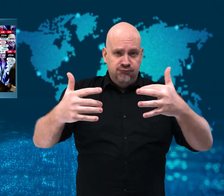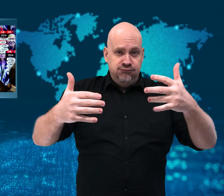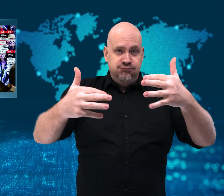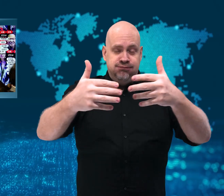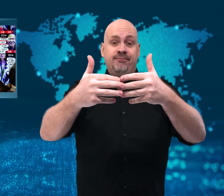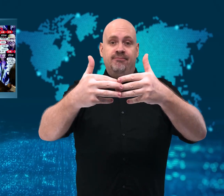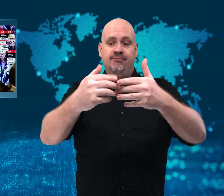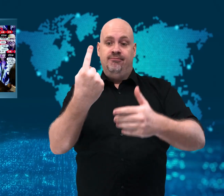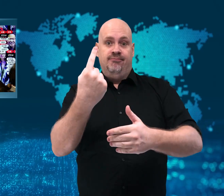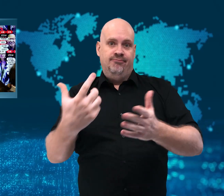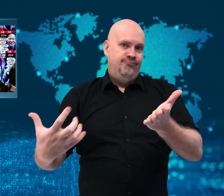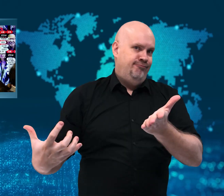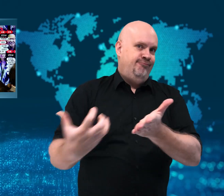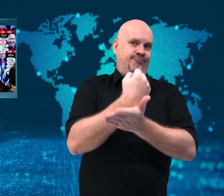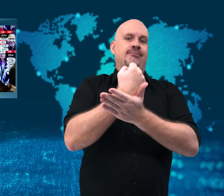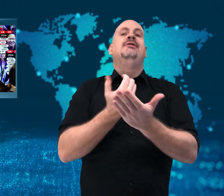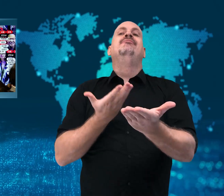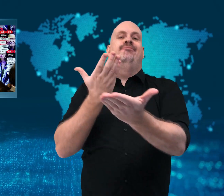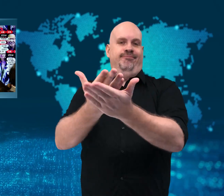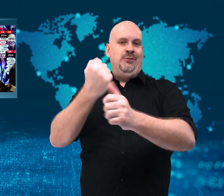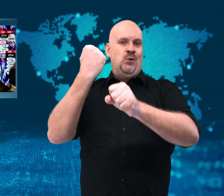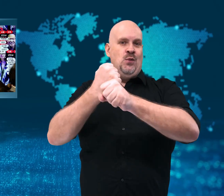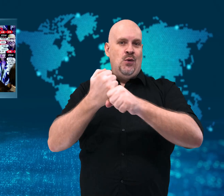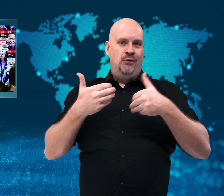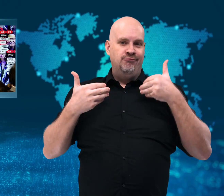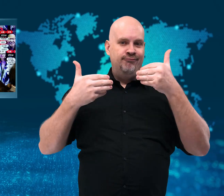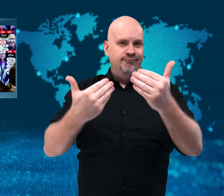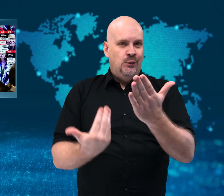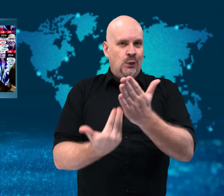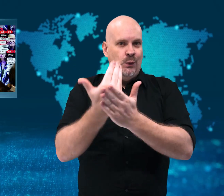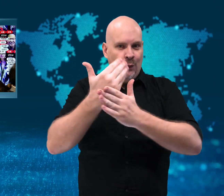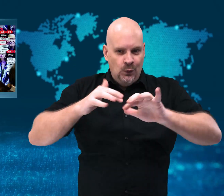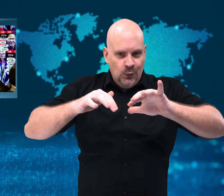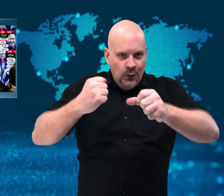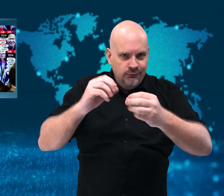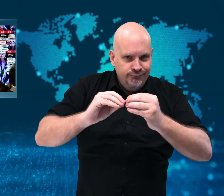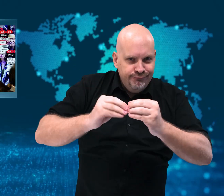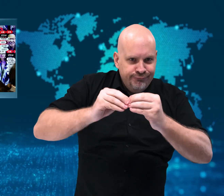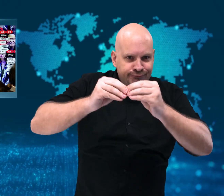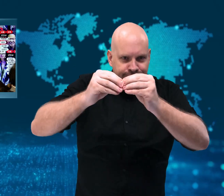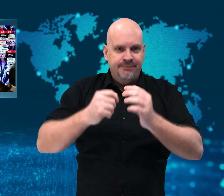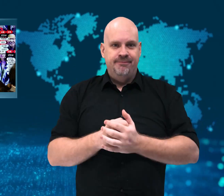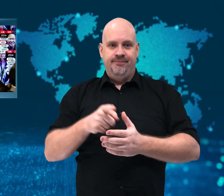face-scanning technology within two months.